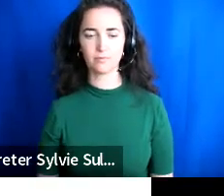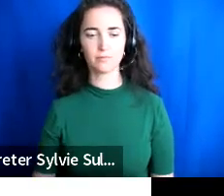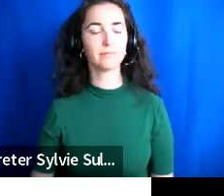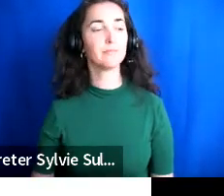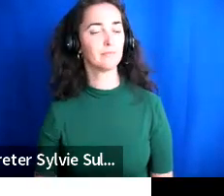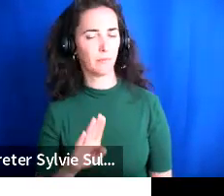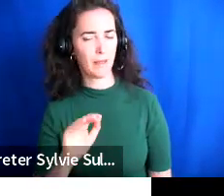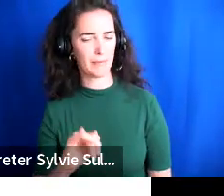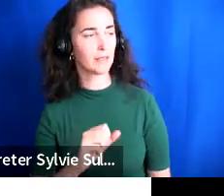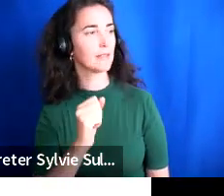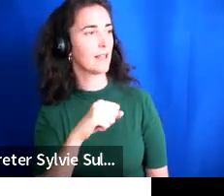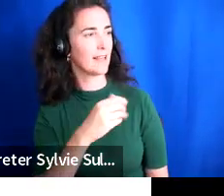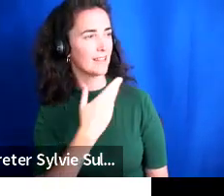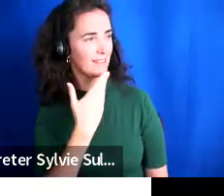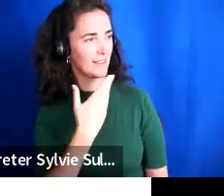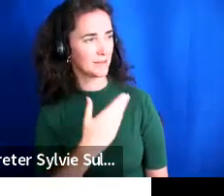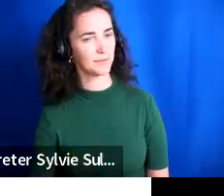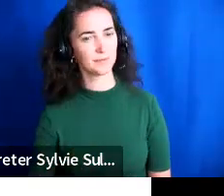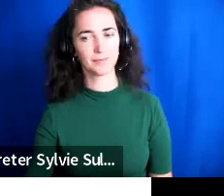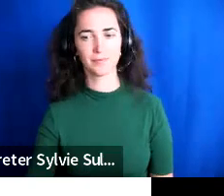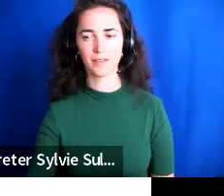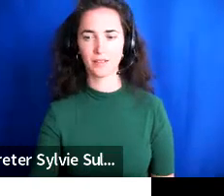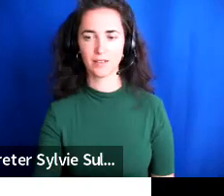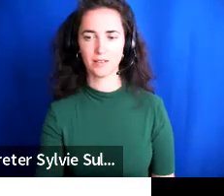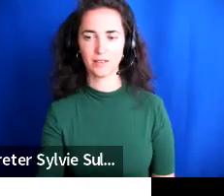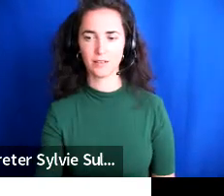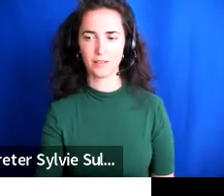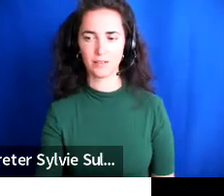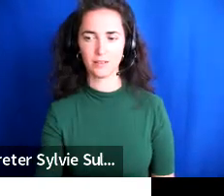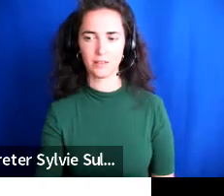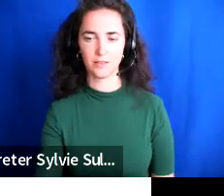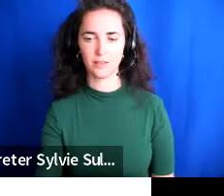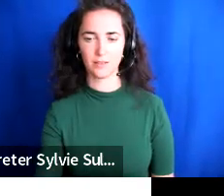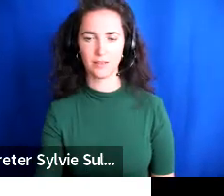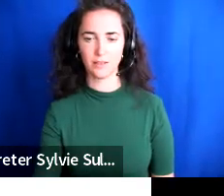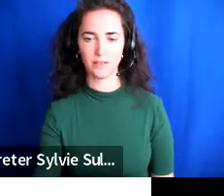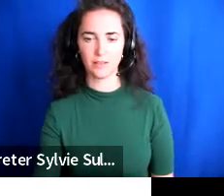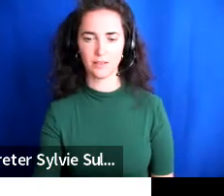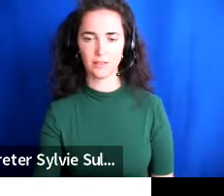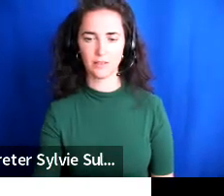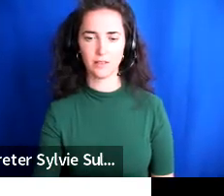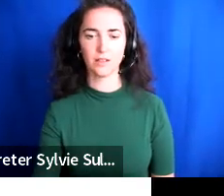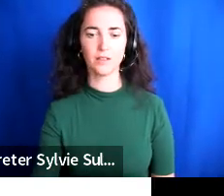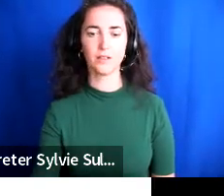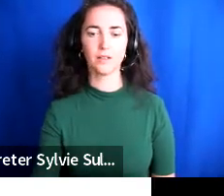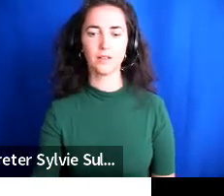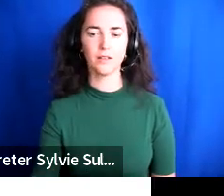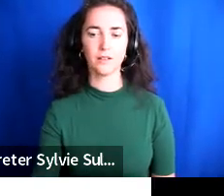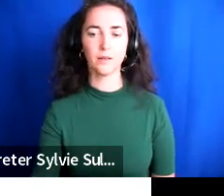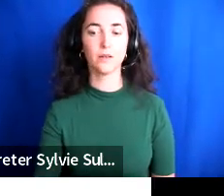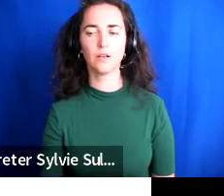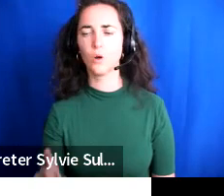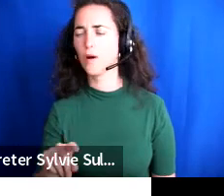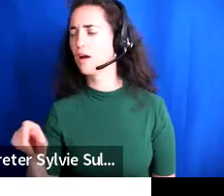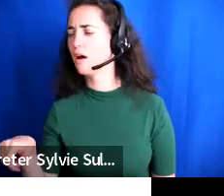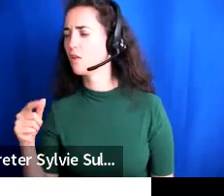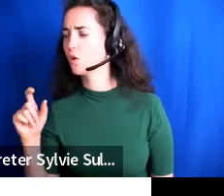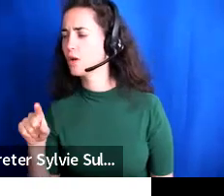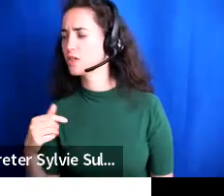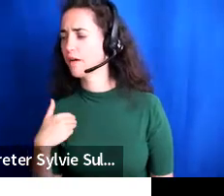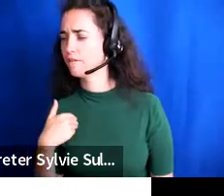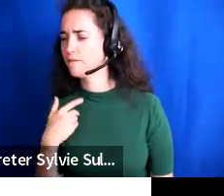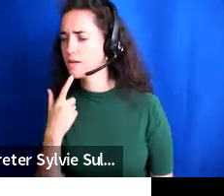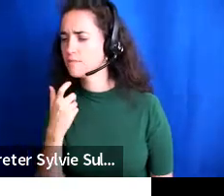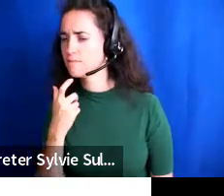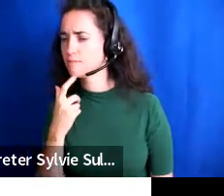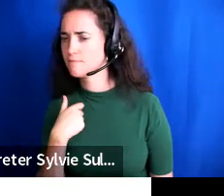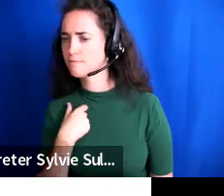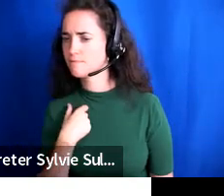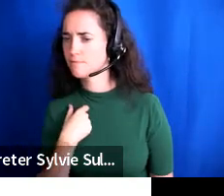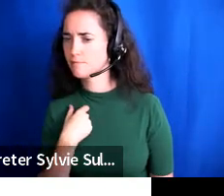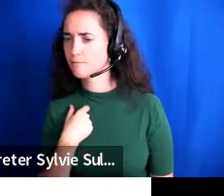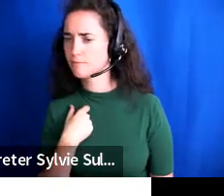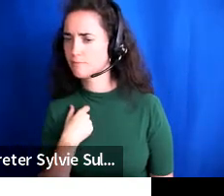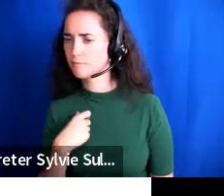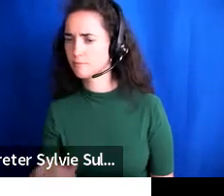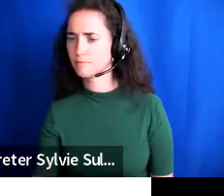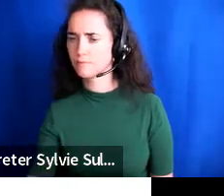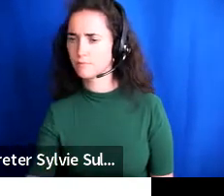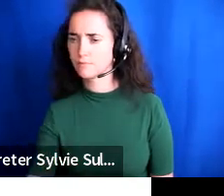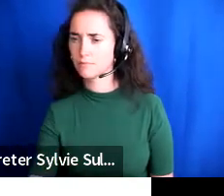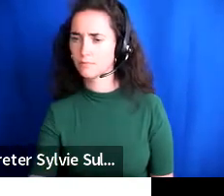Yes, it does thank you very much let's see what else do we have